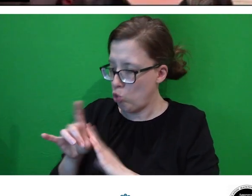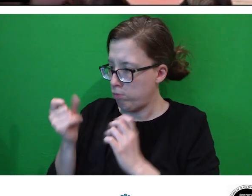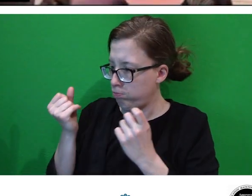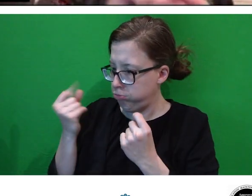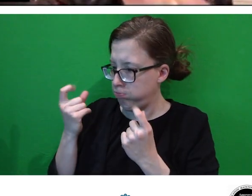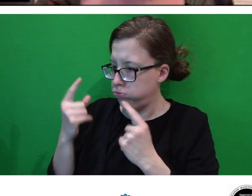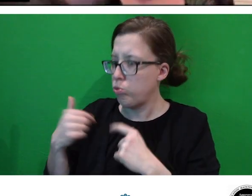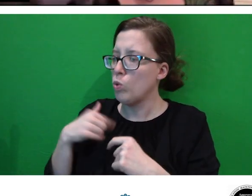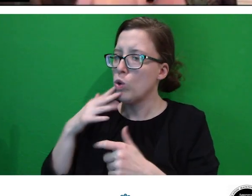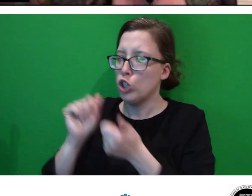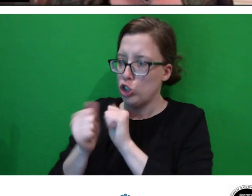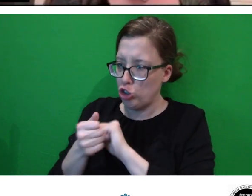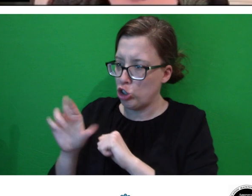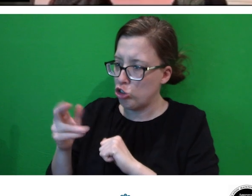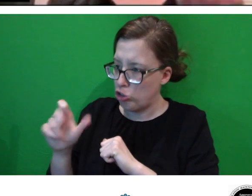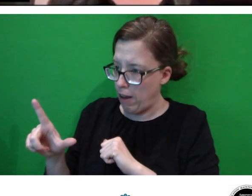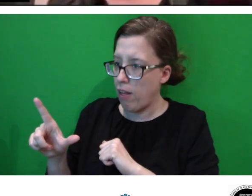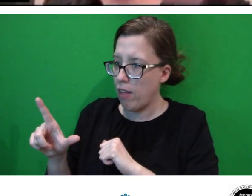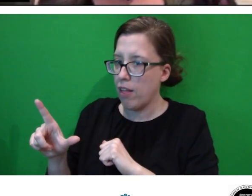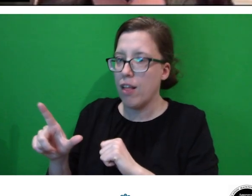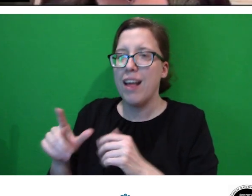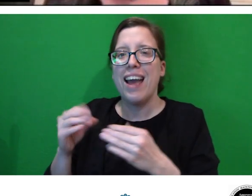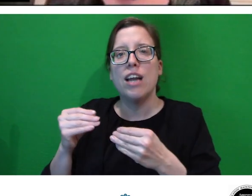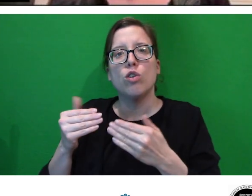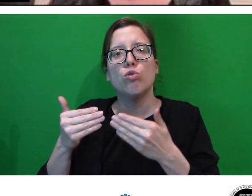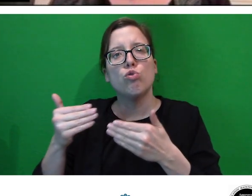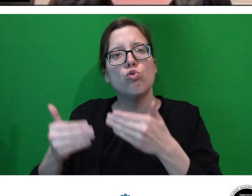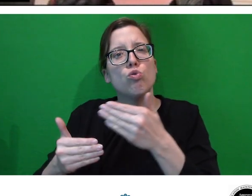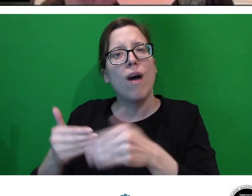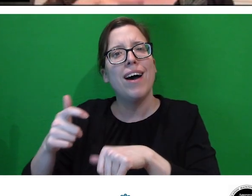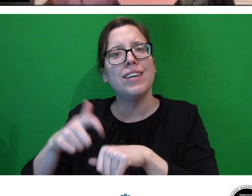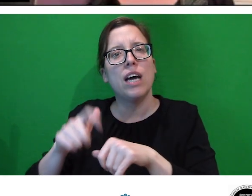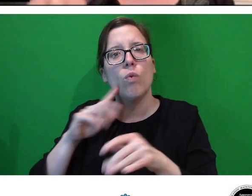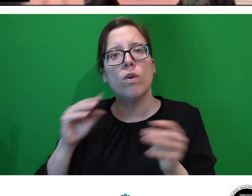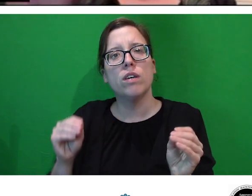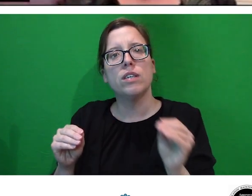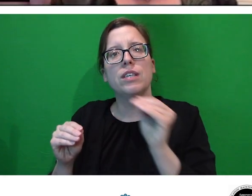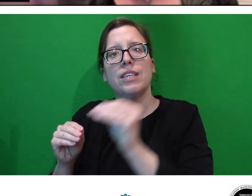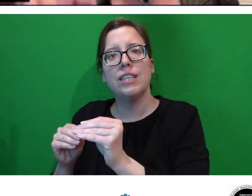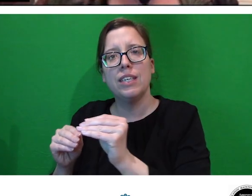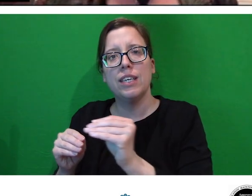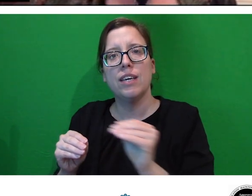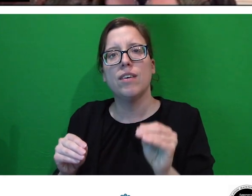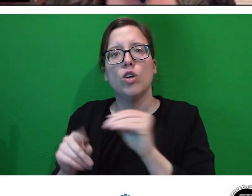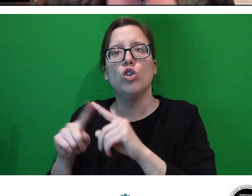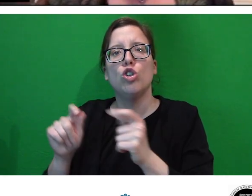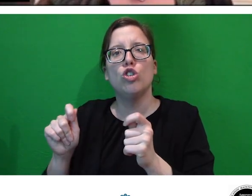You can impact your environment. We saw what you want. We respect that choice.